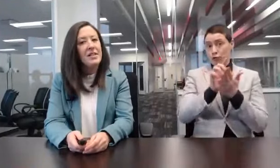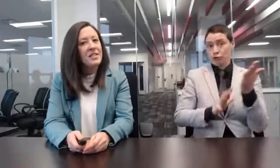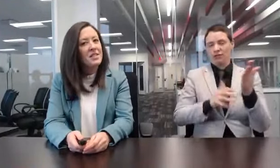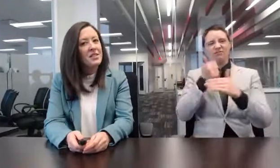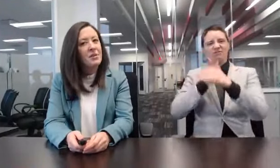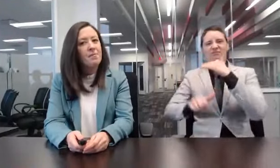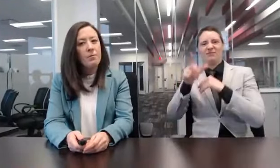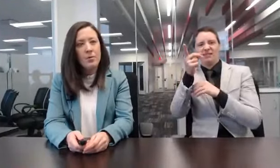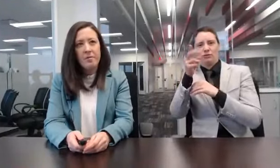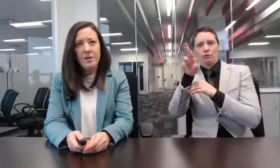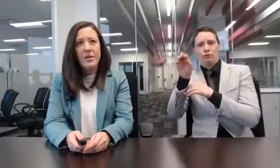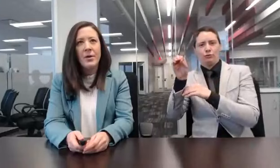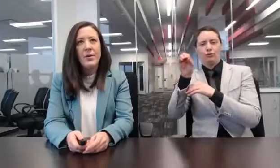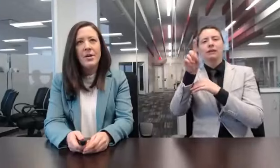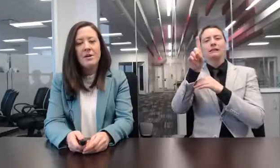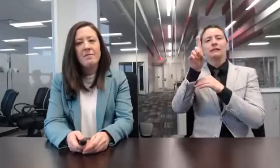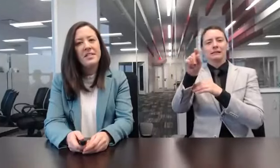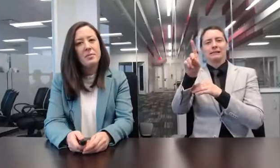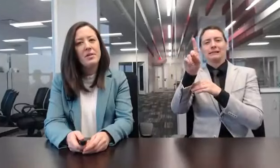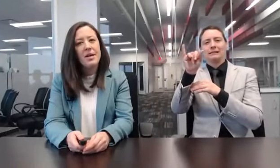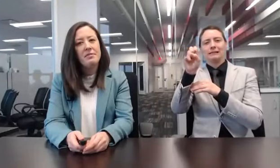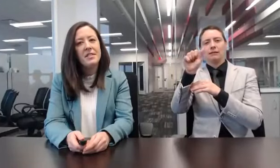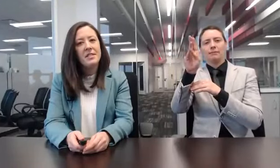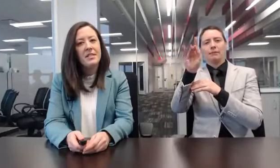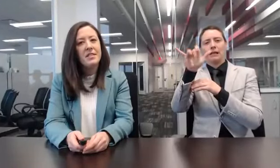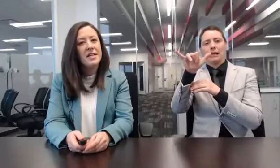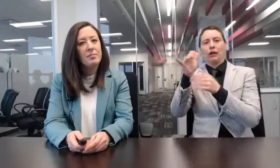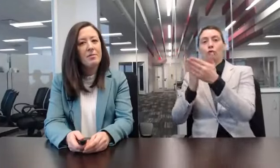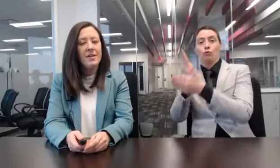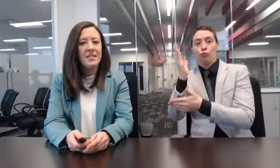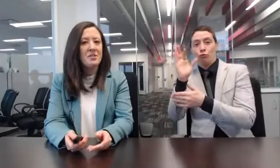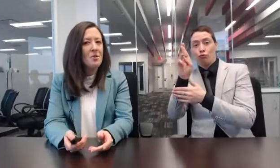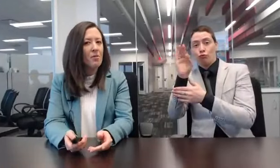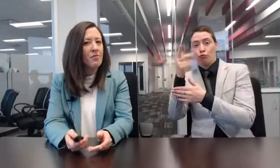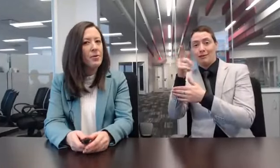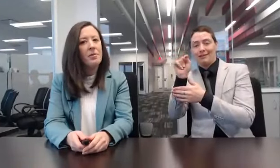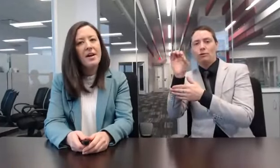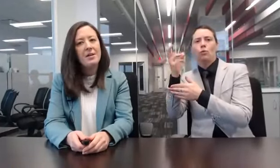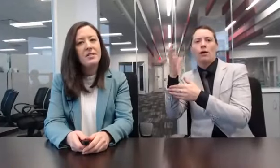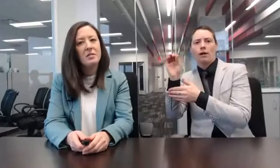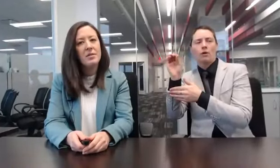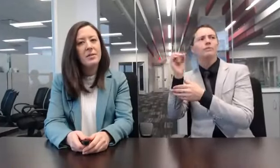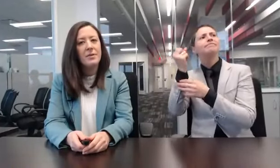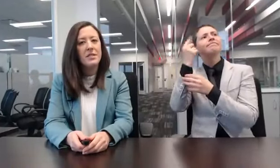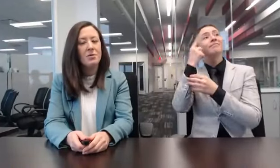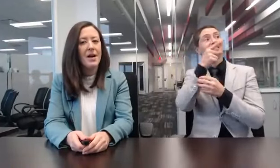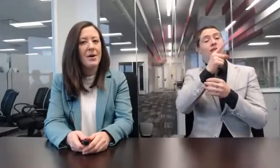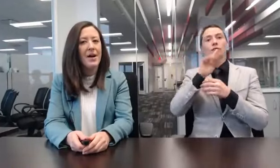This is the fourth video in our Facebook Live series that provides an overview of how Disability Rights Ohio